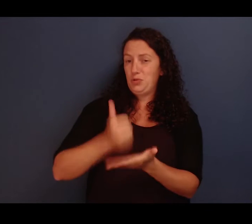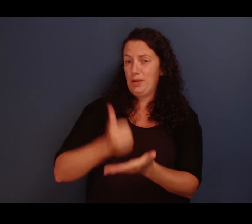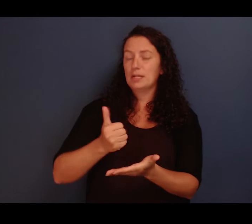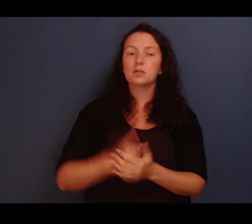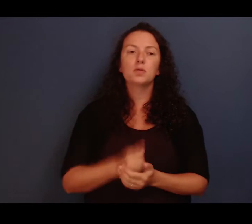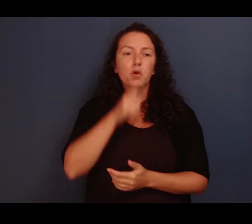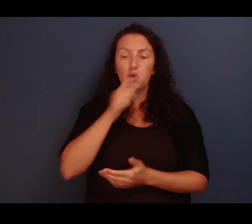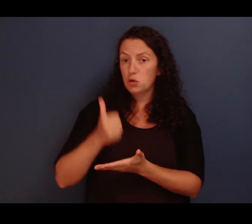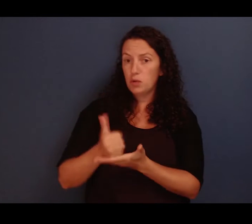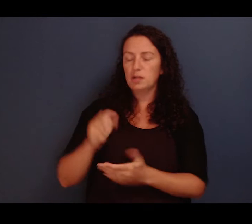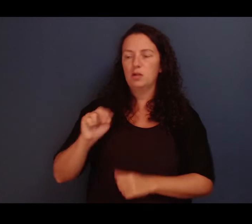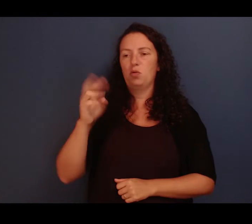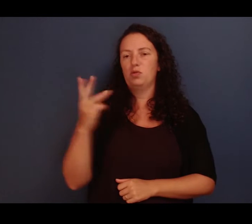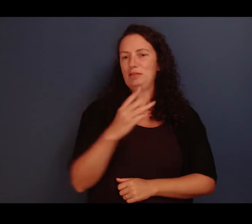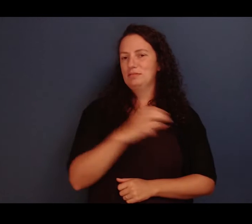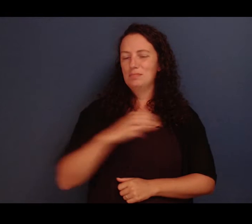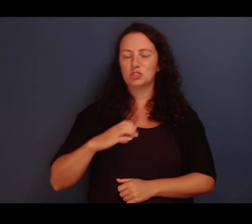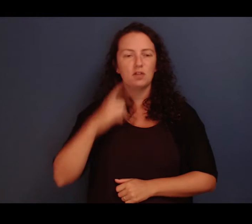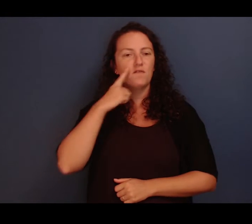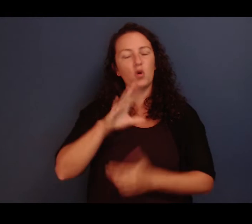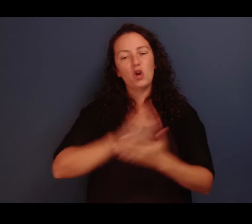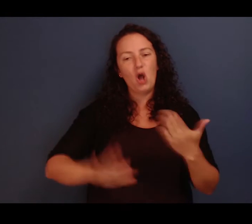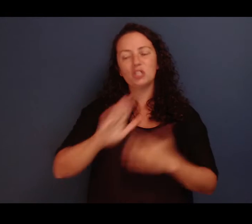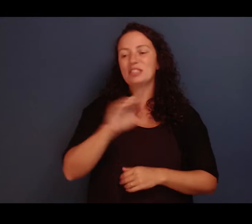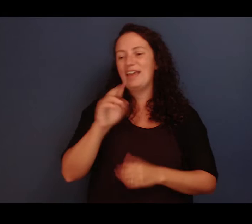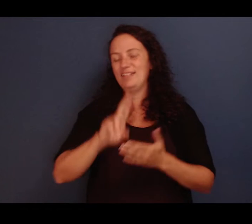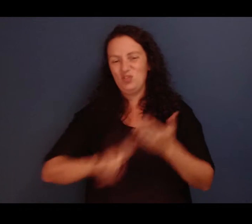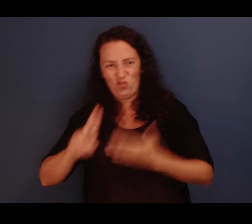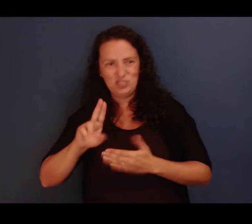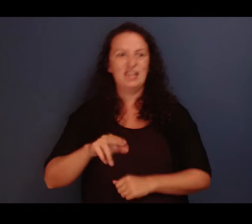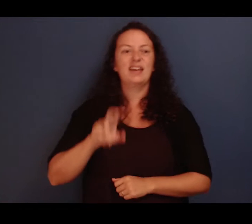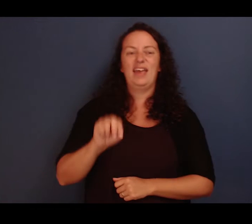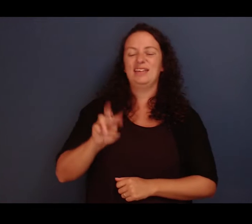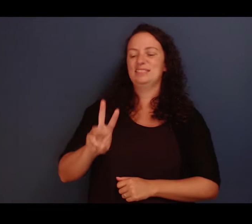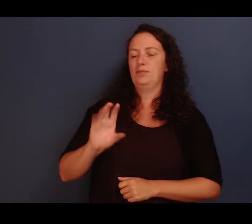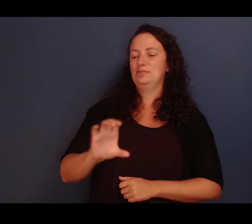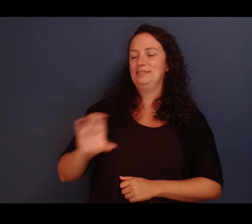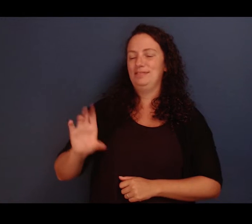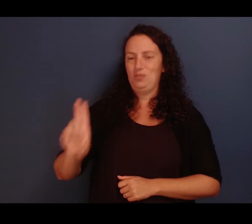PCC is accredited by the Northwest Commission on Colleges and Universities or NWCCU. As